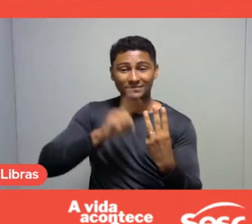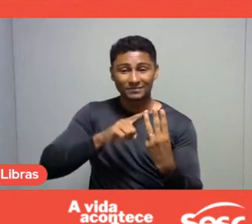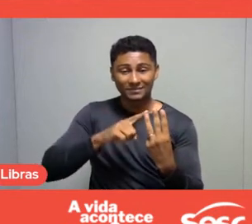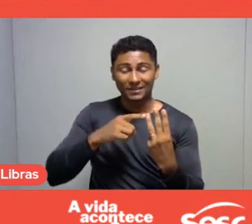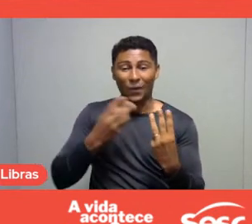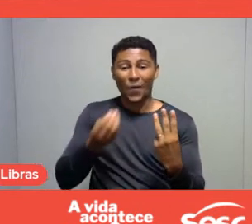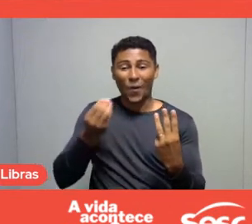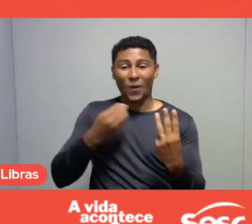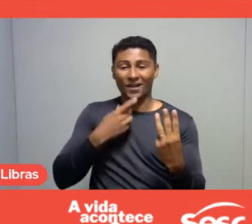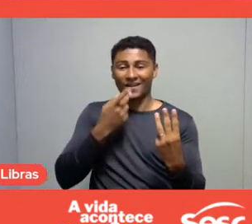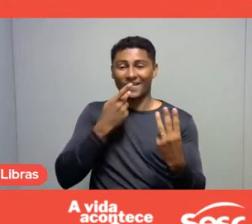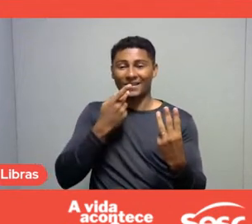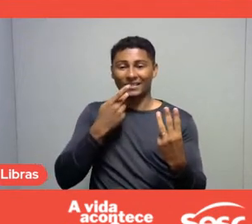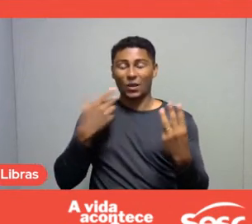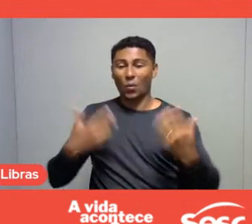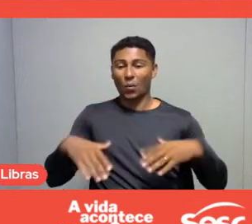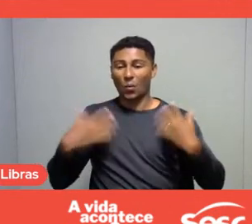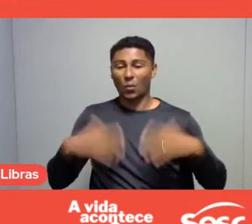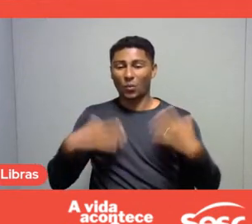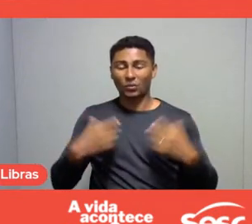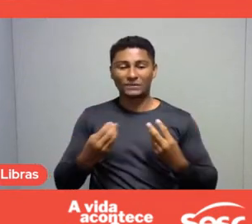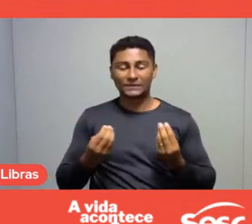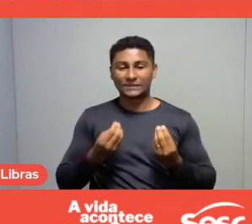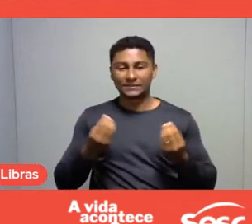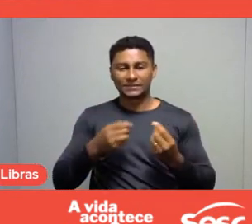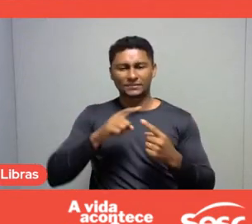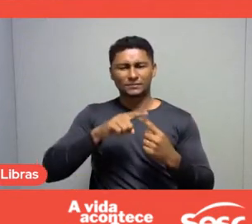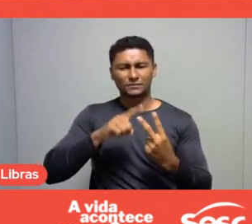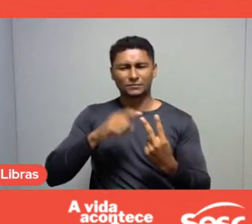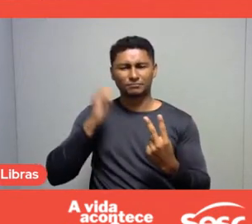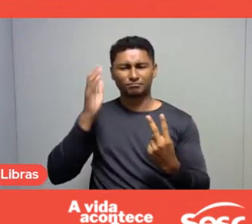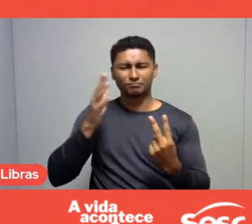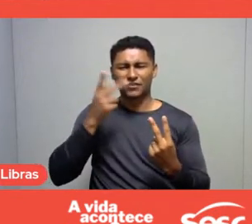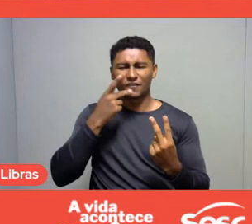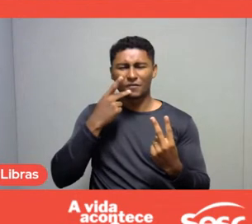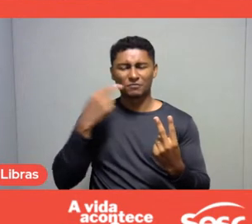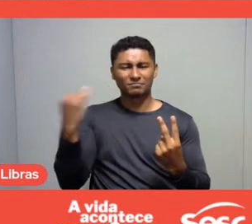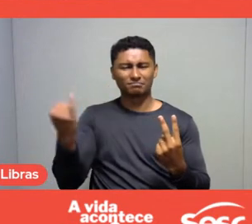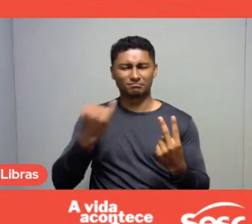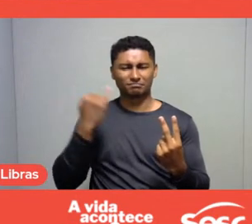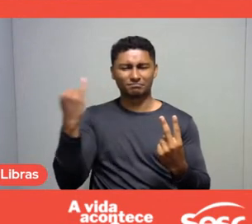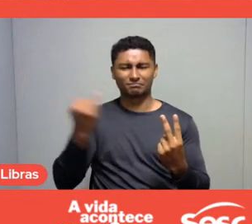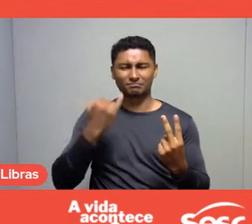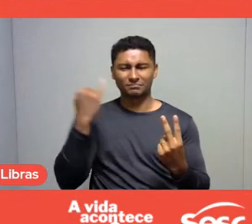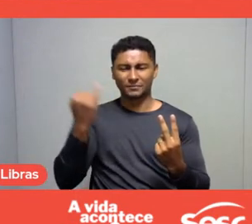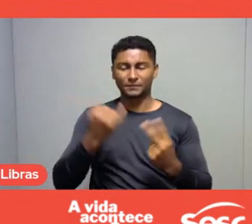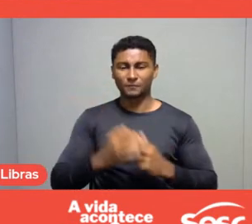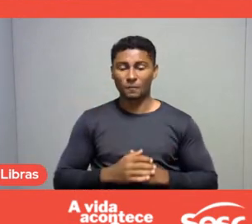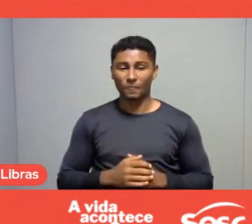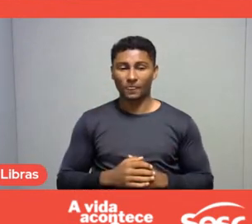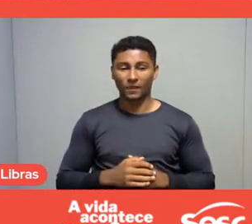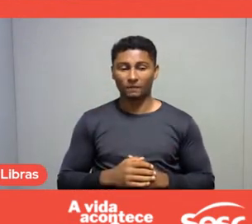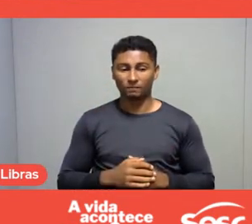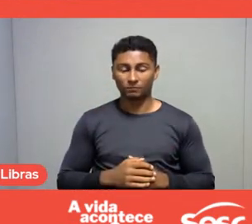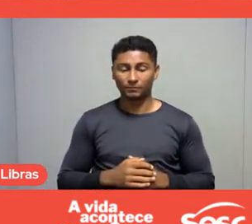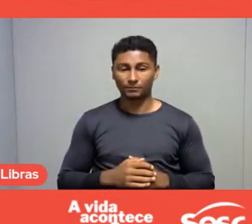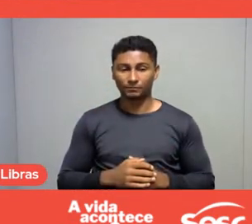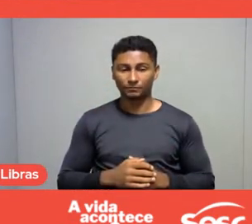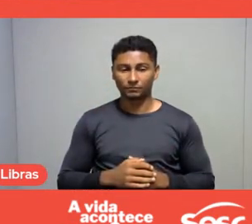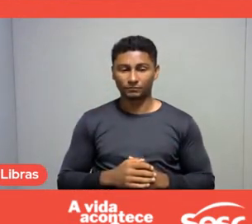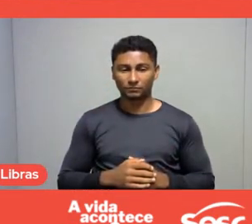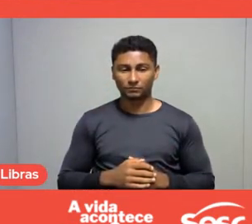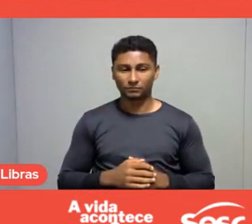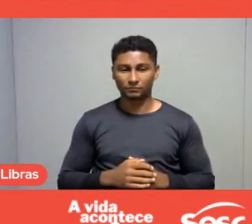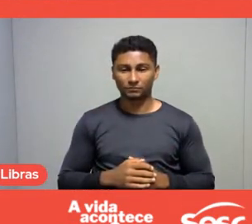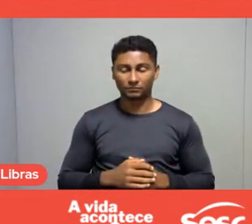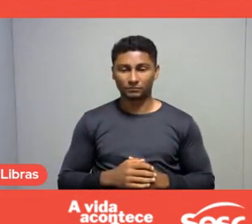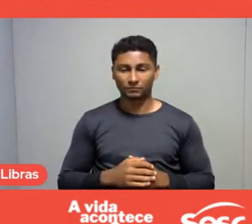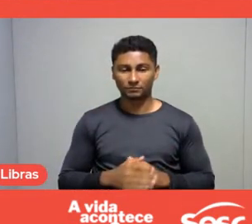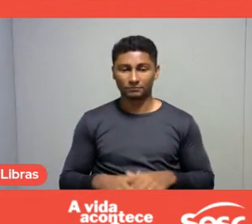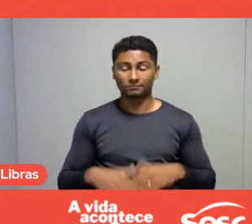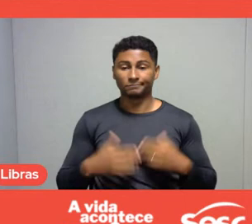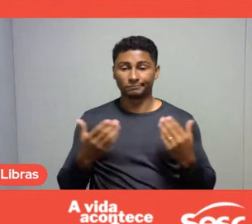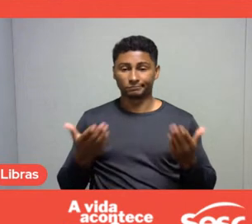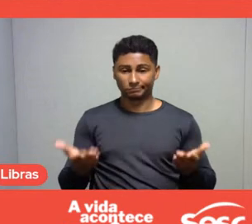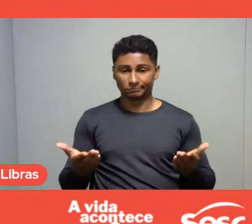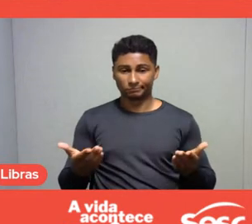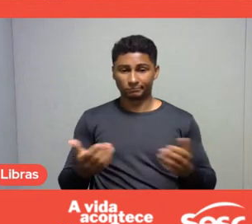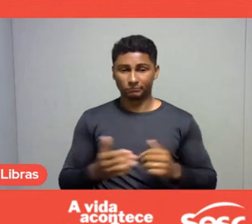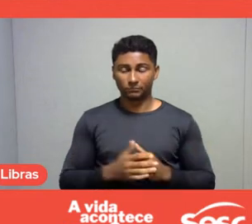Those were extremely important speeches, and which I support.